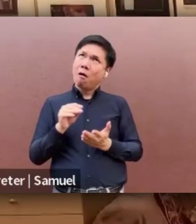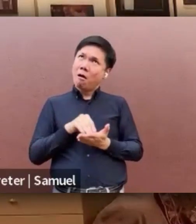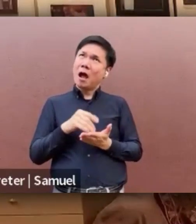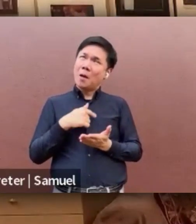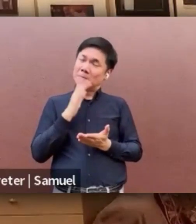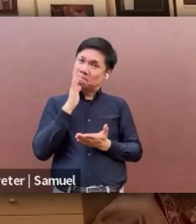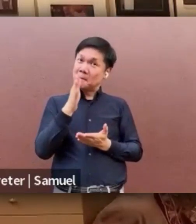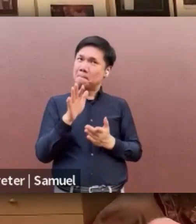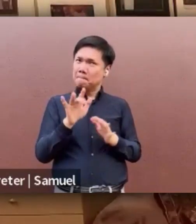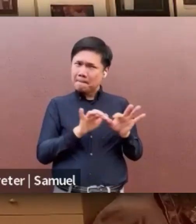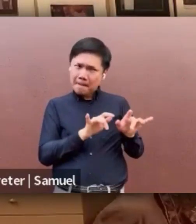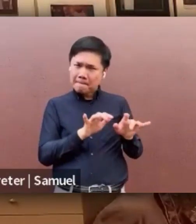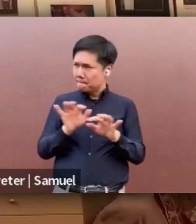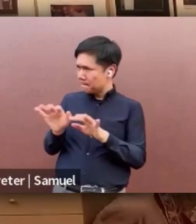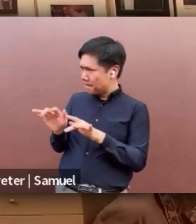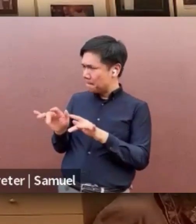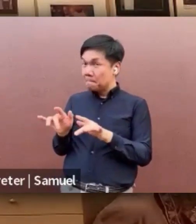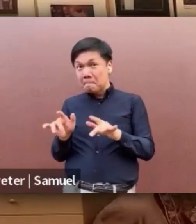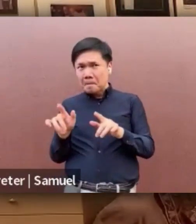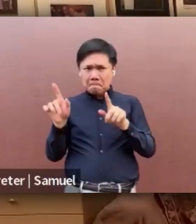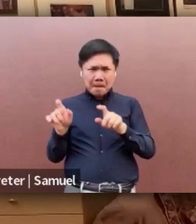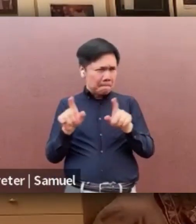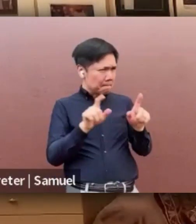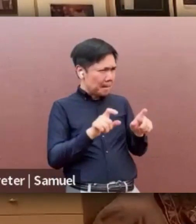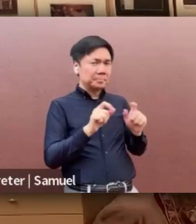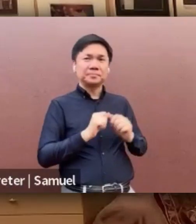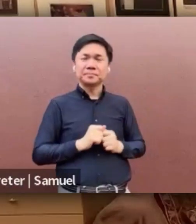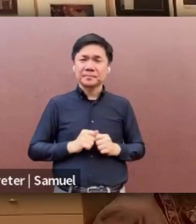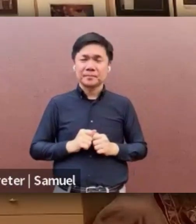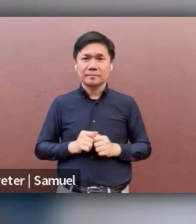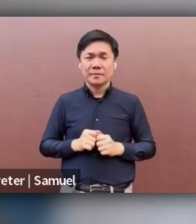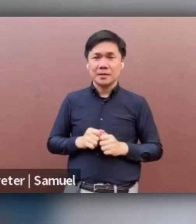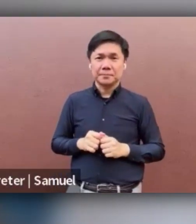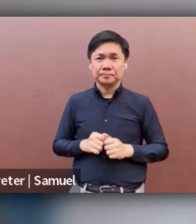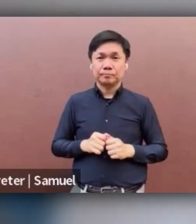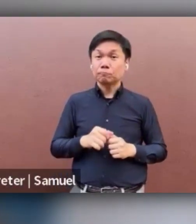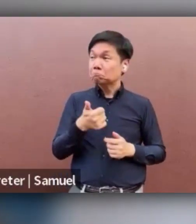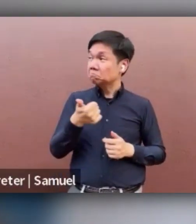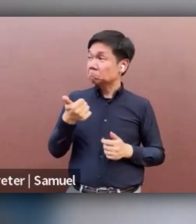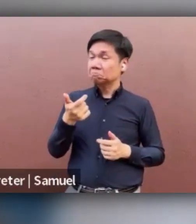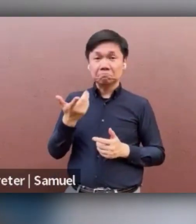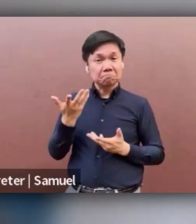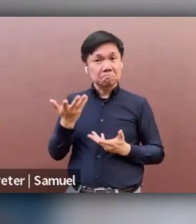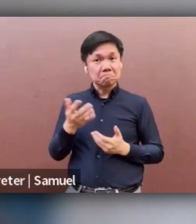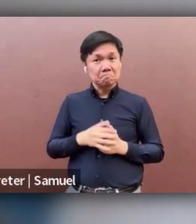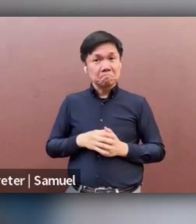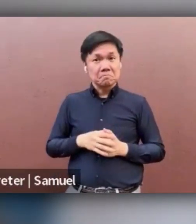on my list of things to try out. Yeah, it could be interesting to have a conversation between...